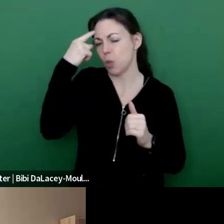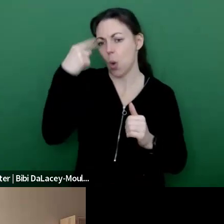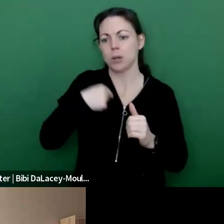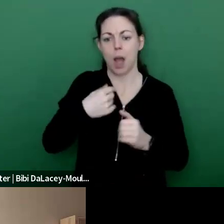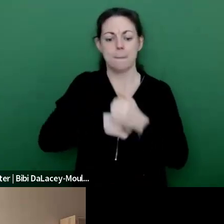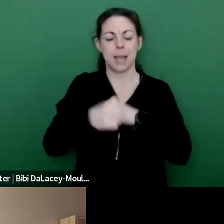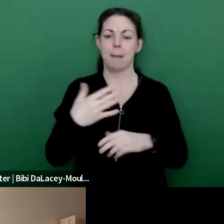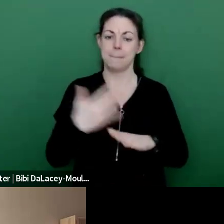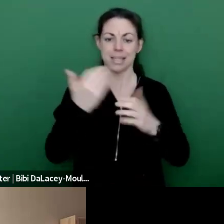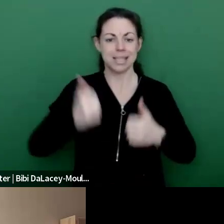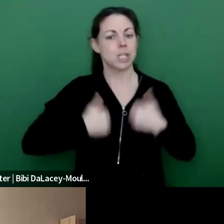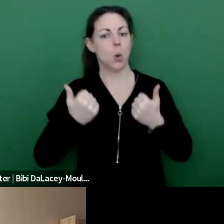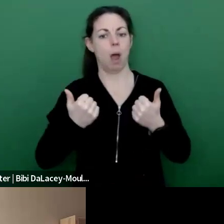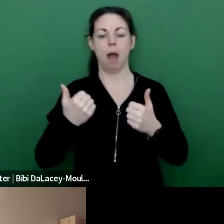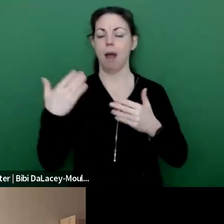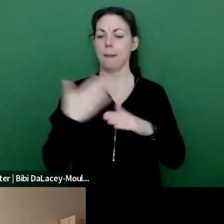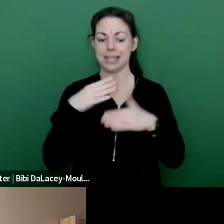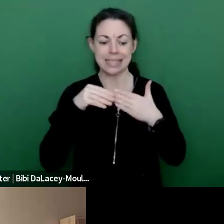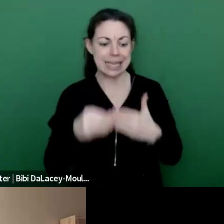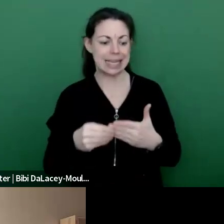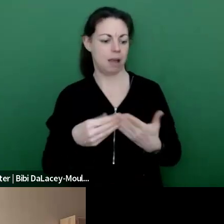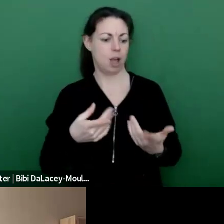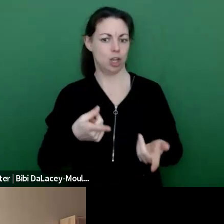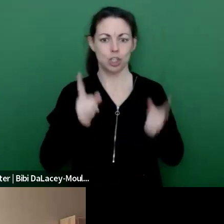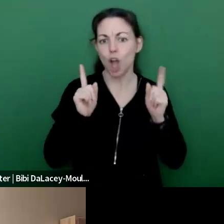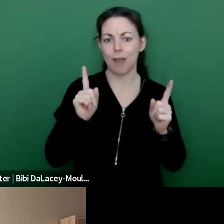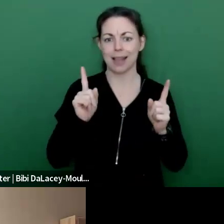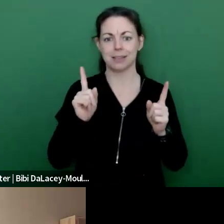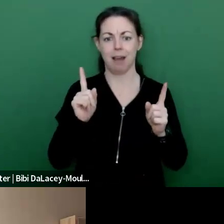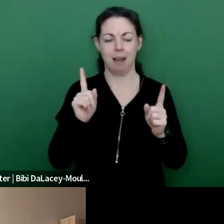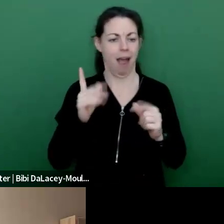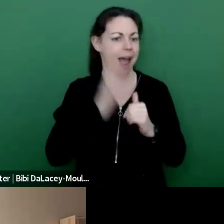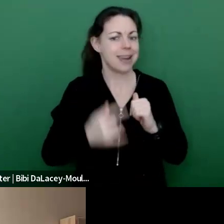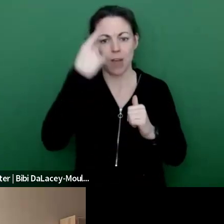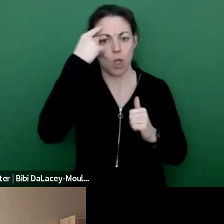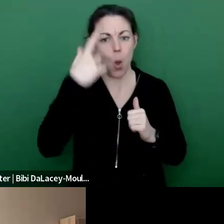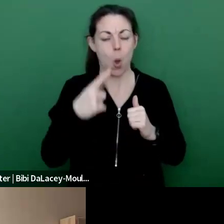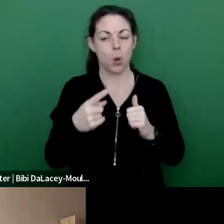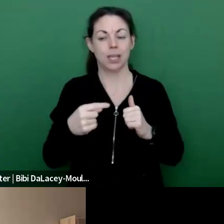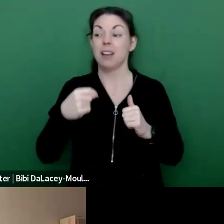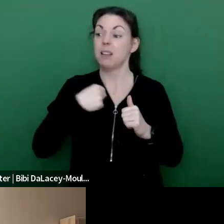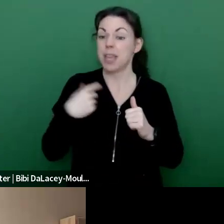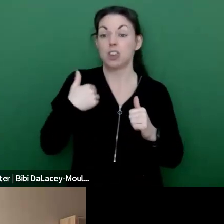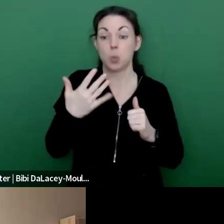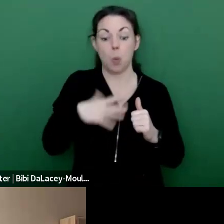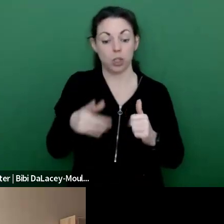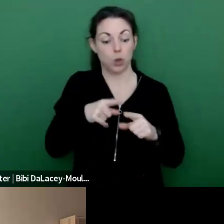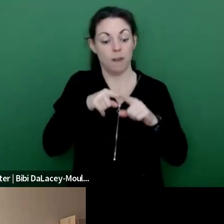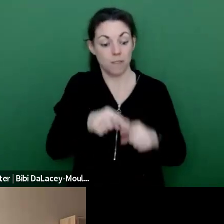owner or a business leader or director. That was not what I set out to do. I just wanted to follow my interests with a bit more flexibility and be master